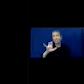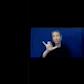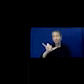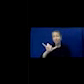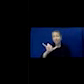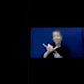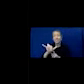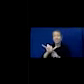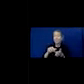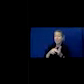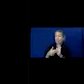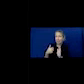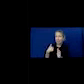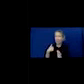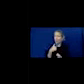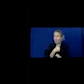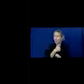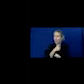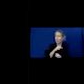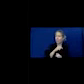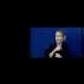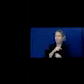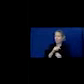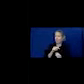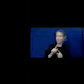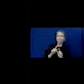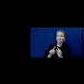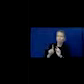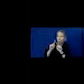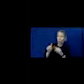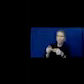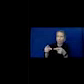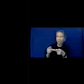approaches environments that are comfortable to that job seeker, so that we can identify